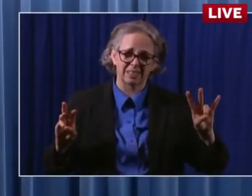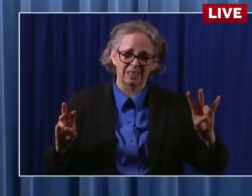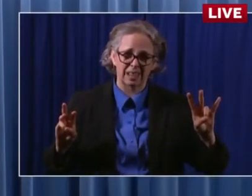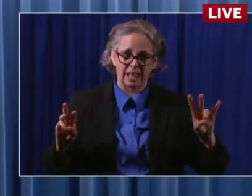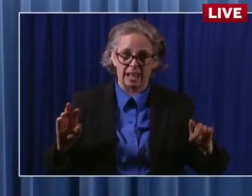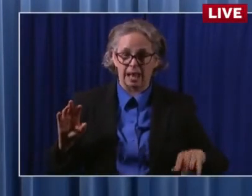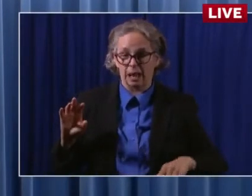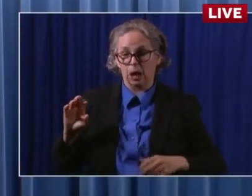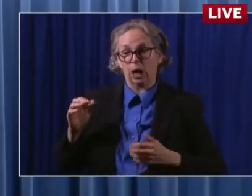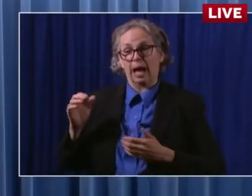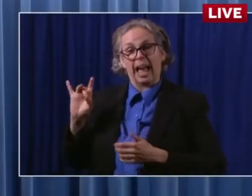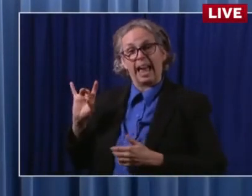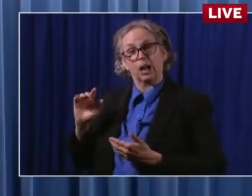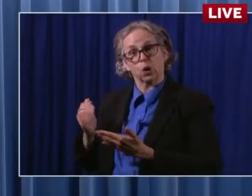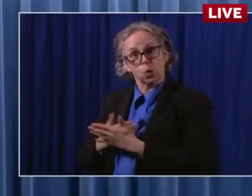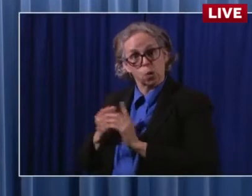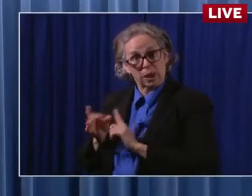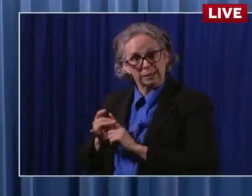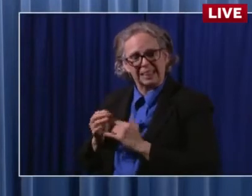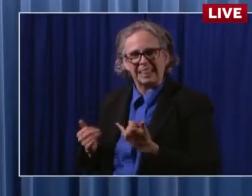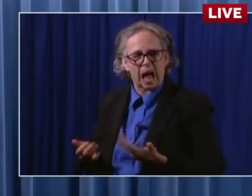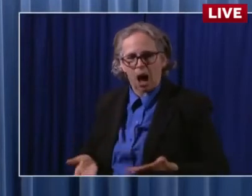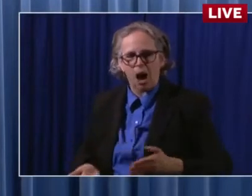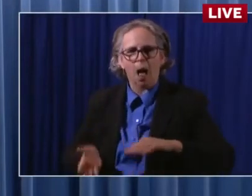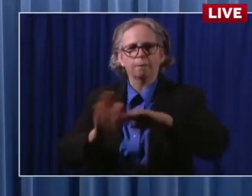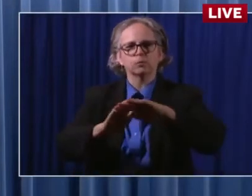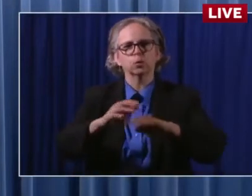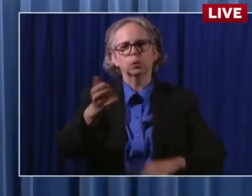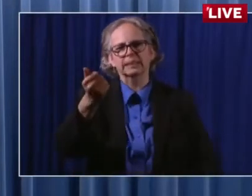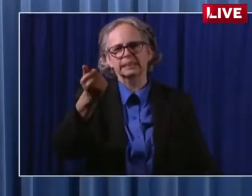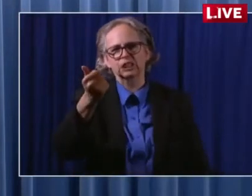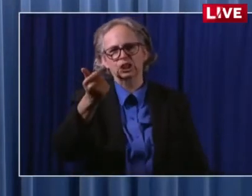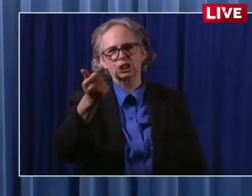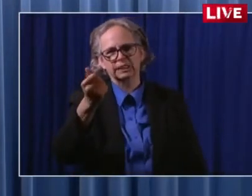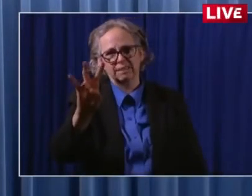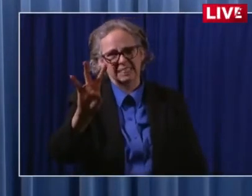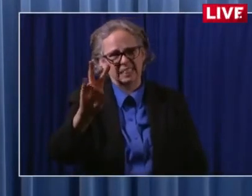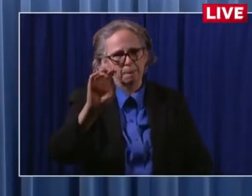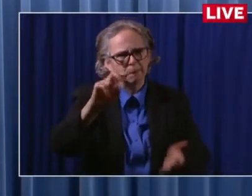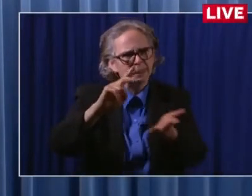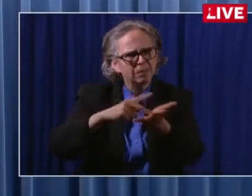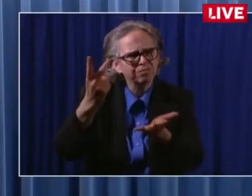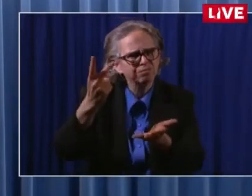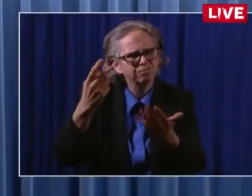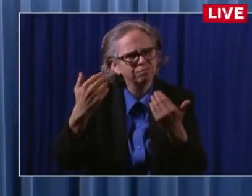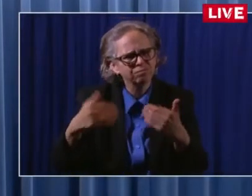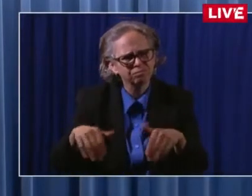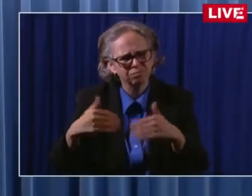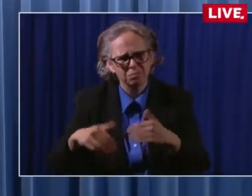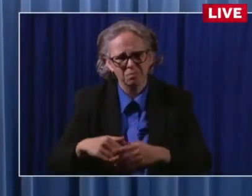FROM JUNE 16 UNTIL JUNE 27, THE AVERAGE NEW CASES PER DAY DOUBLED FROM EIGHT TO 17.